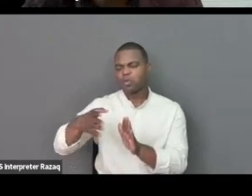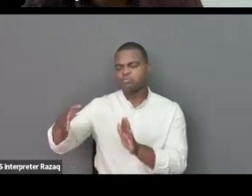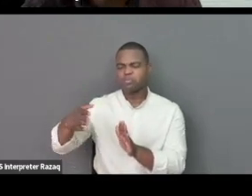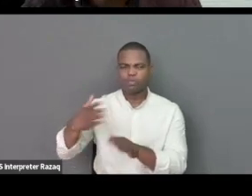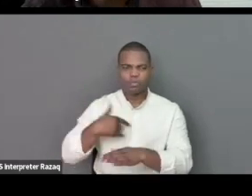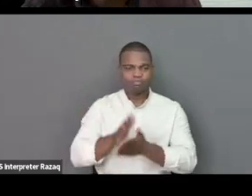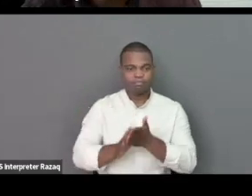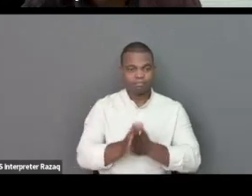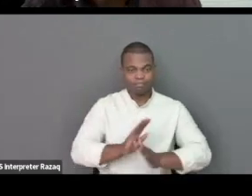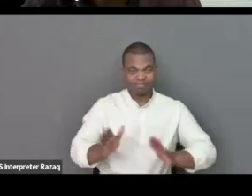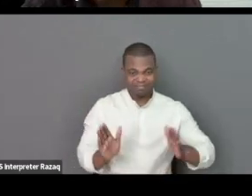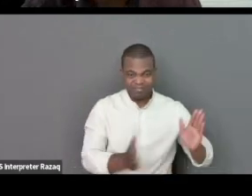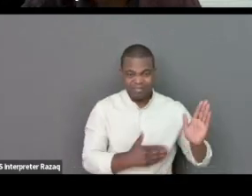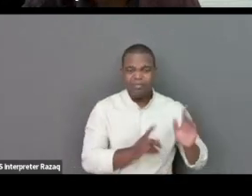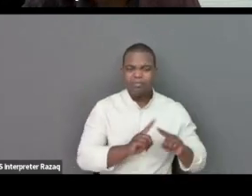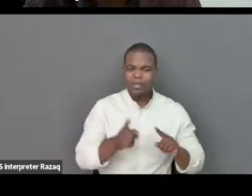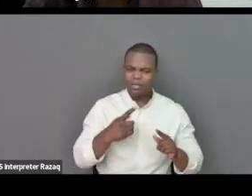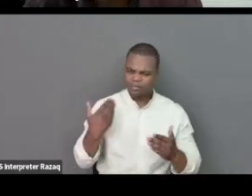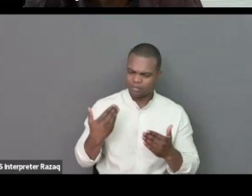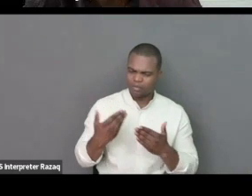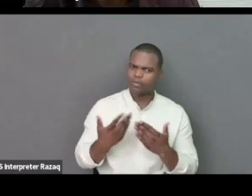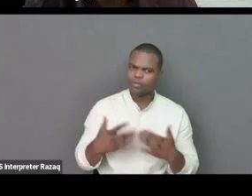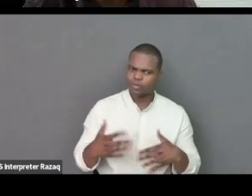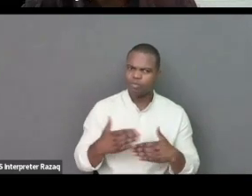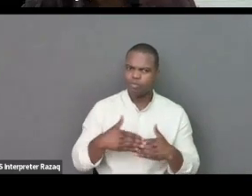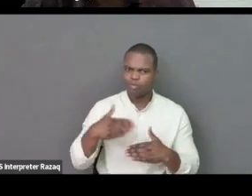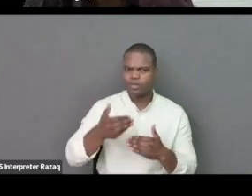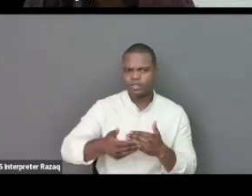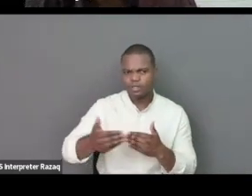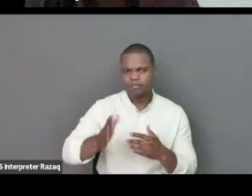background. So, we have the accessibility directive